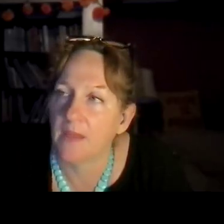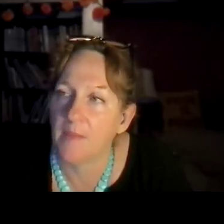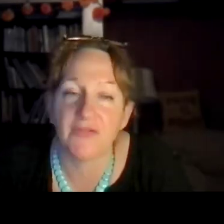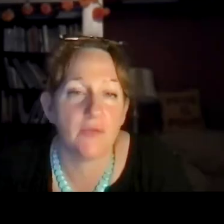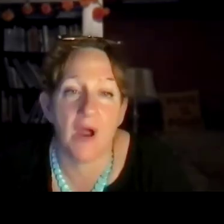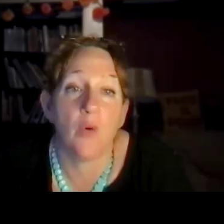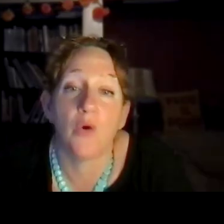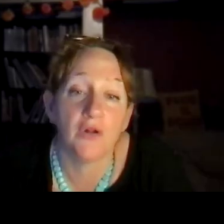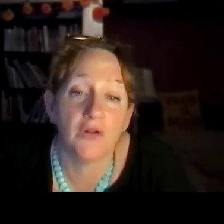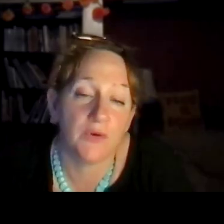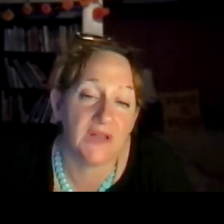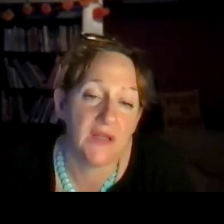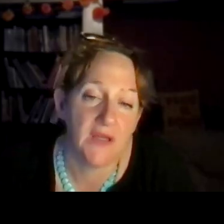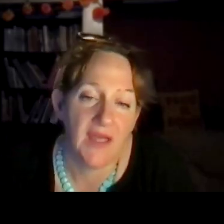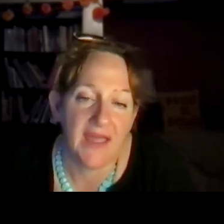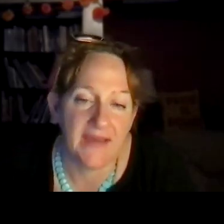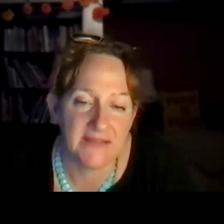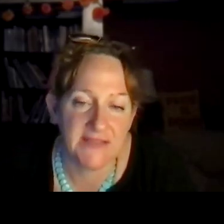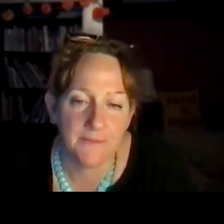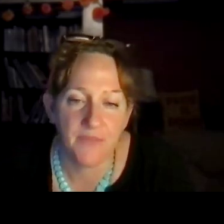Meriah: about our world, really. And